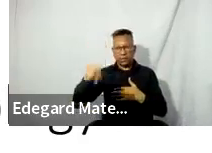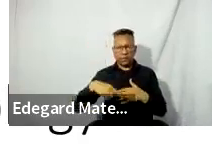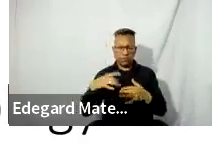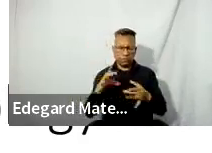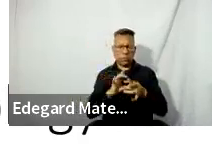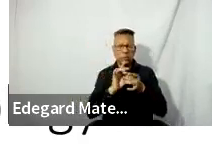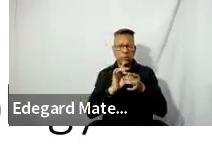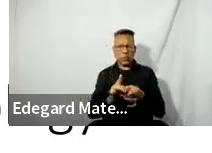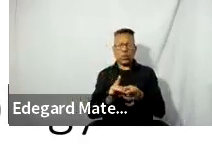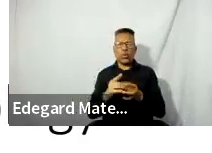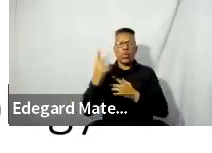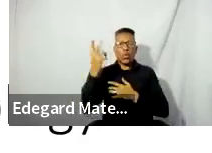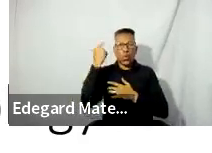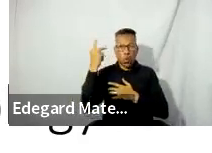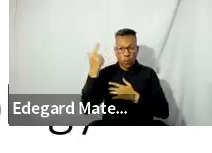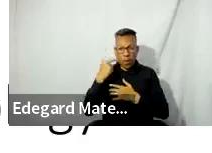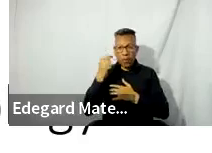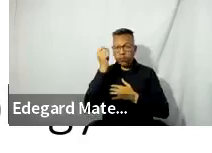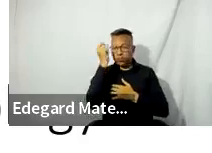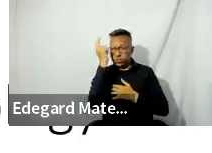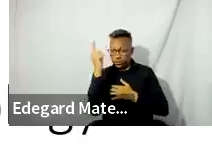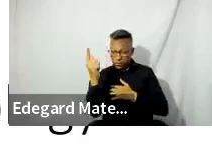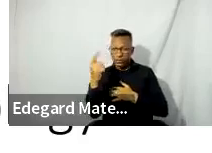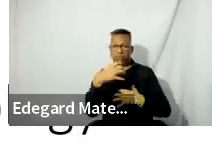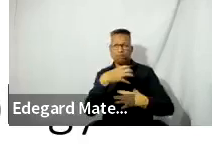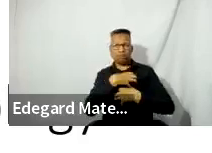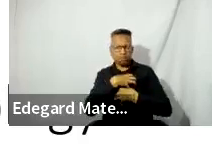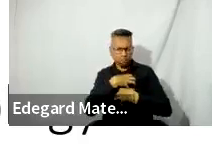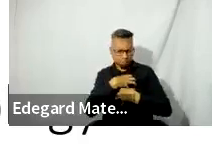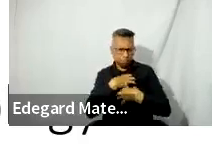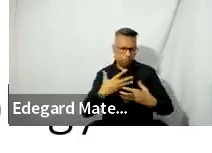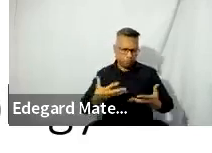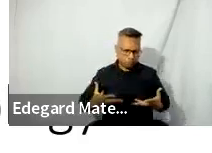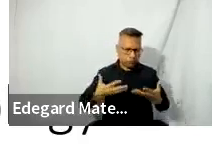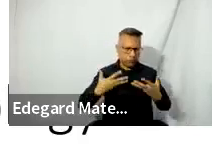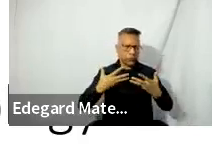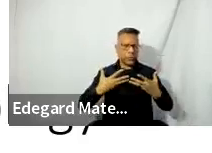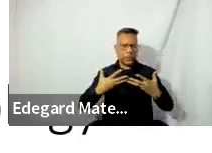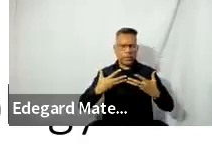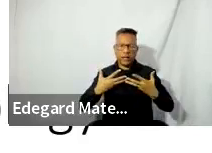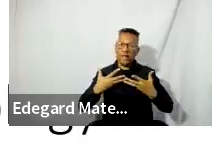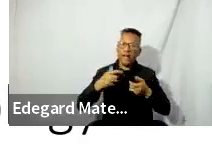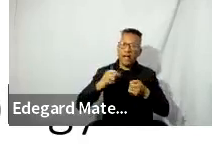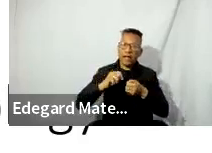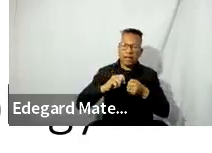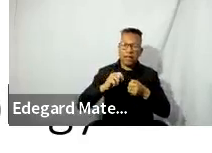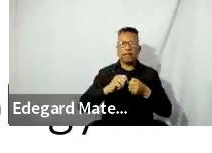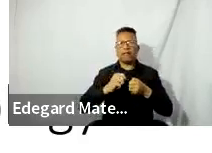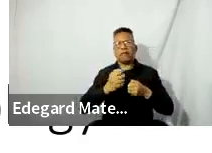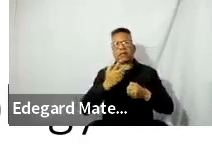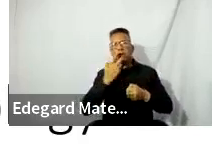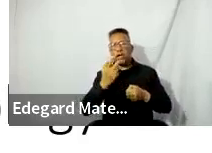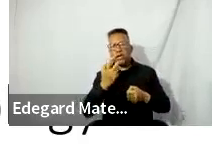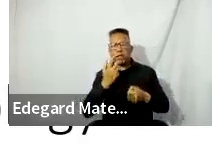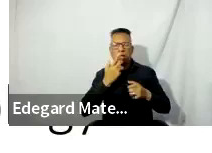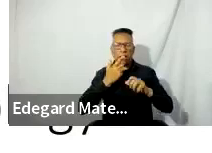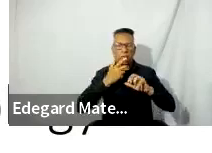. the the natural , the , the cultural stimulus, , the cultural stimulus the cultural stimulus. Reaction, signs, speech signs, speech, internalization. control, mastery